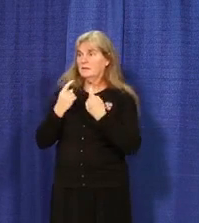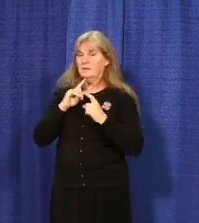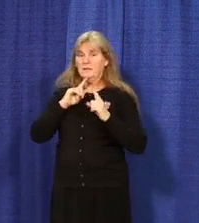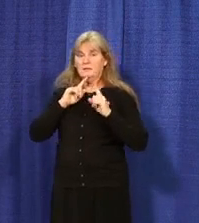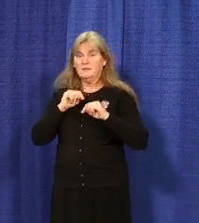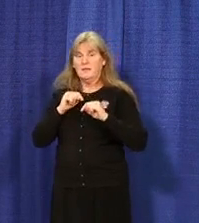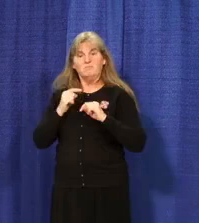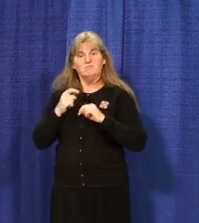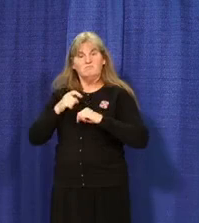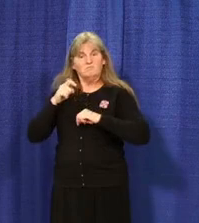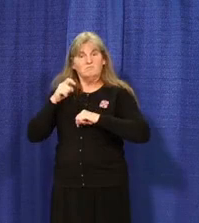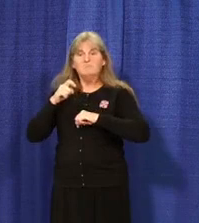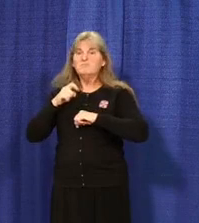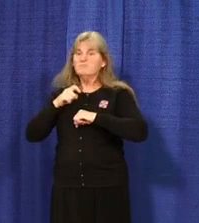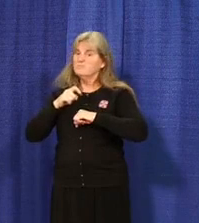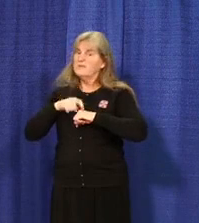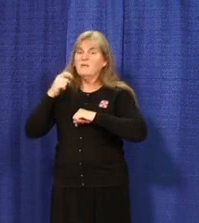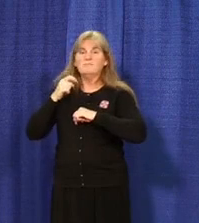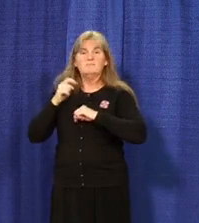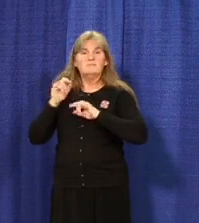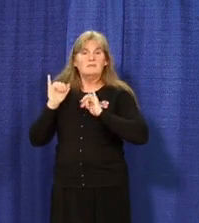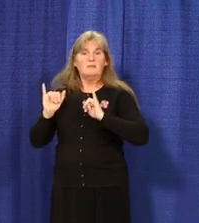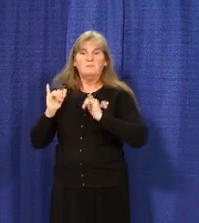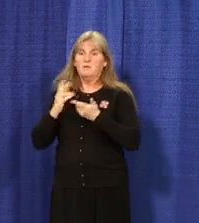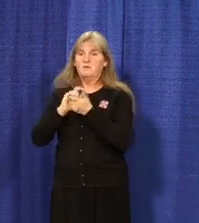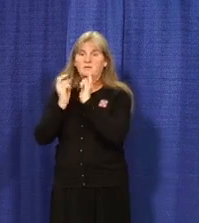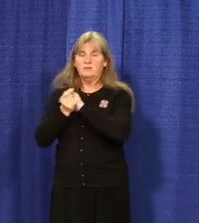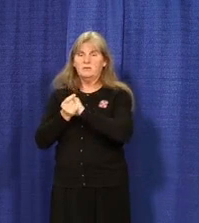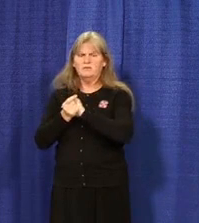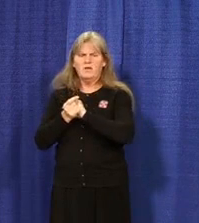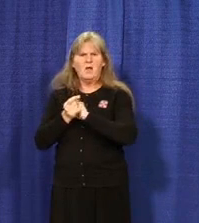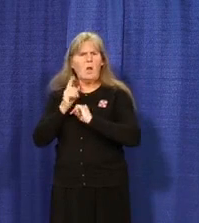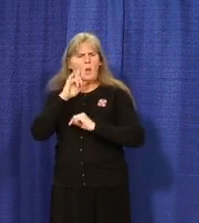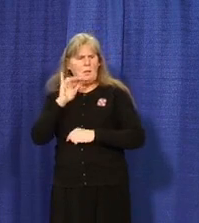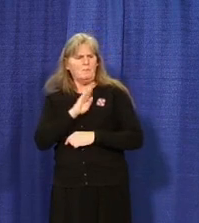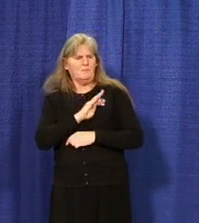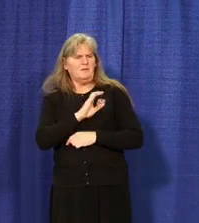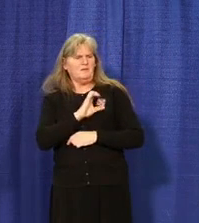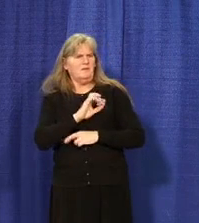And we also believe that BC is poised and ready to go as well. I know that they had bigger